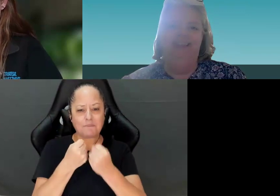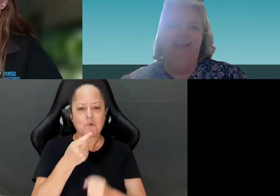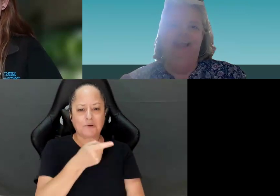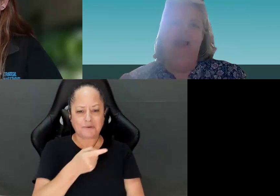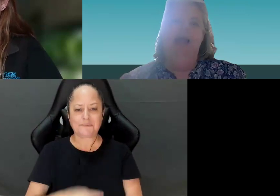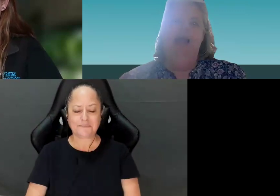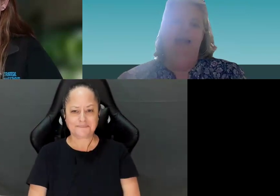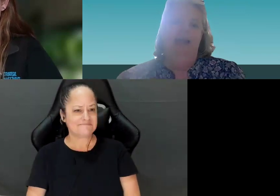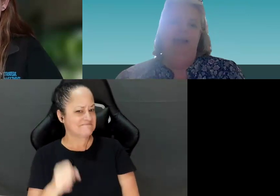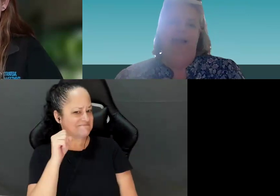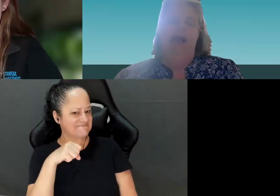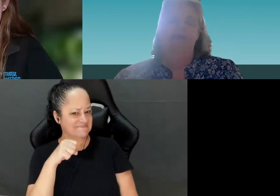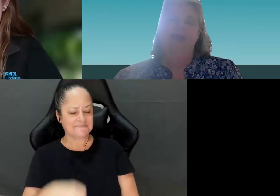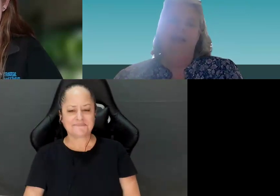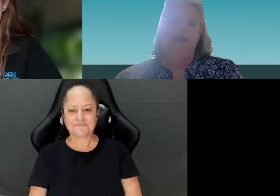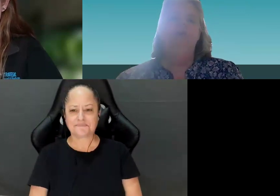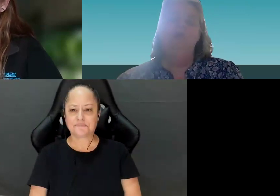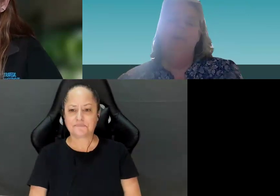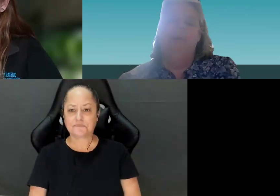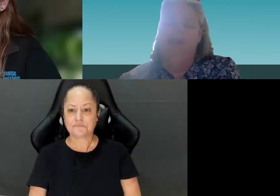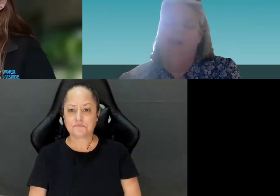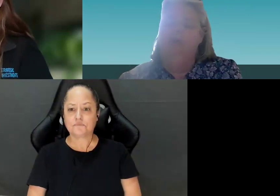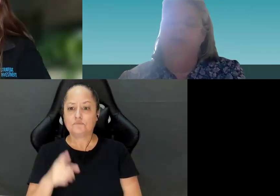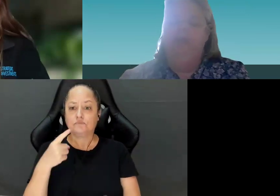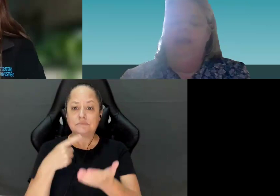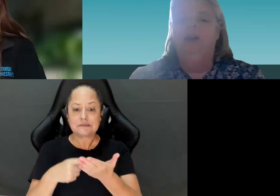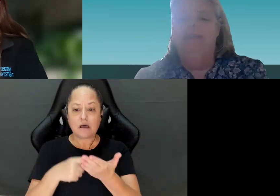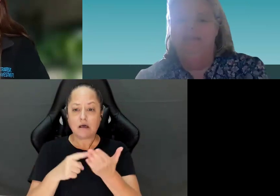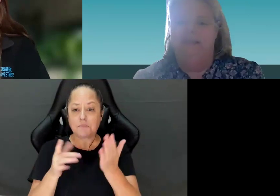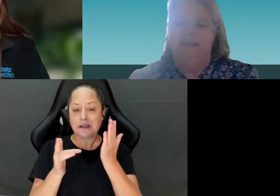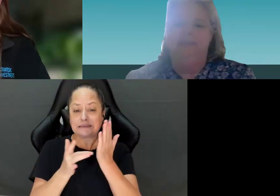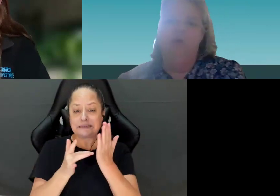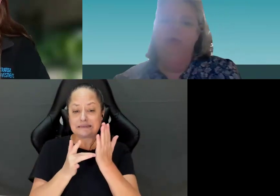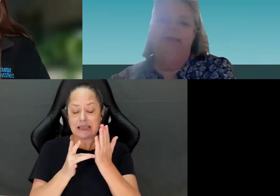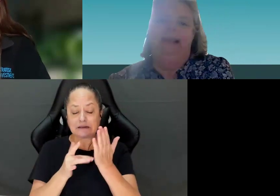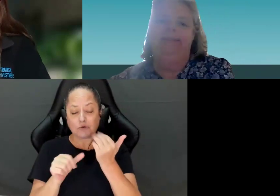Yes. And then you talked a bit about technical assistance.